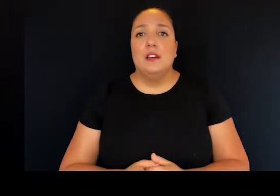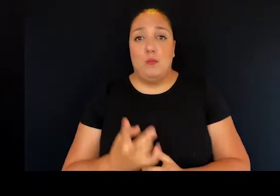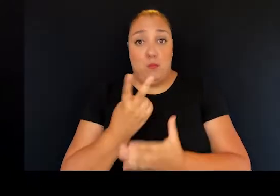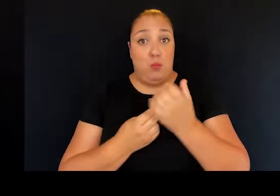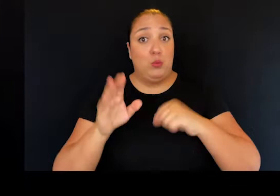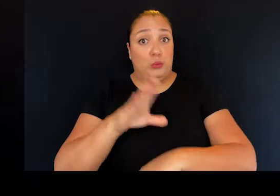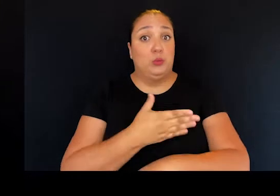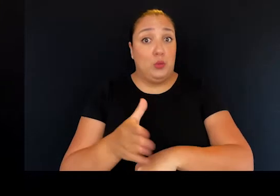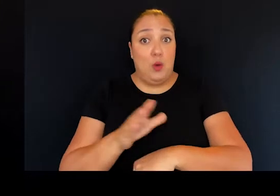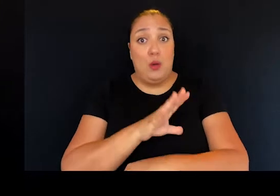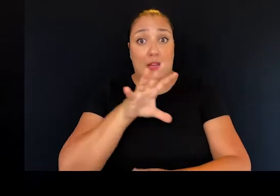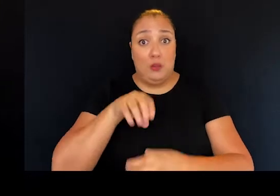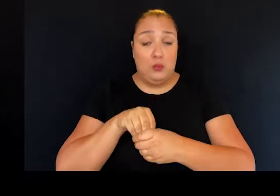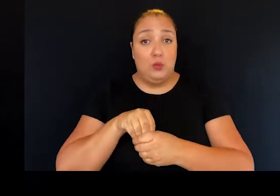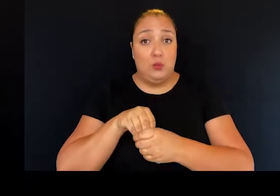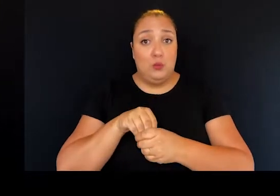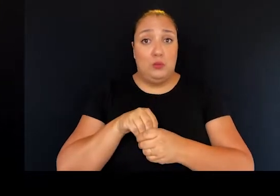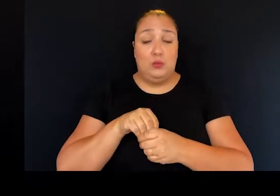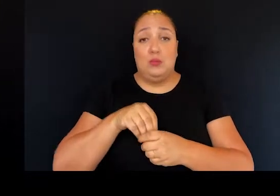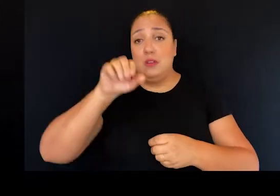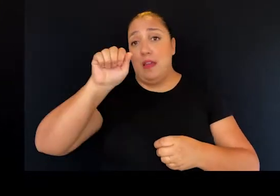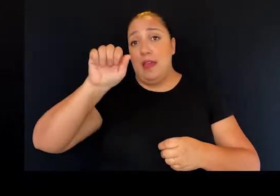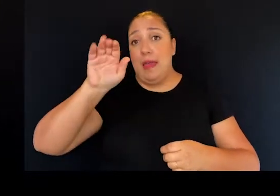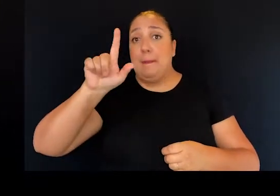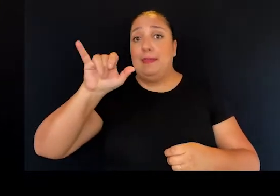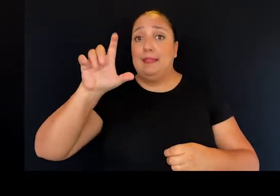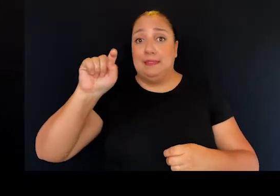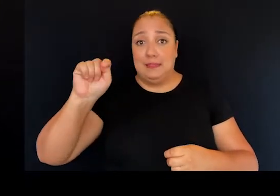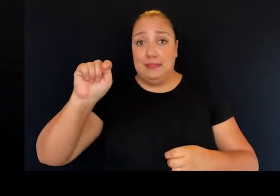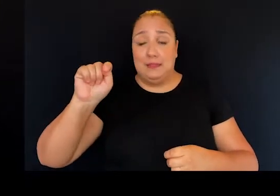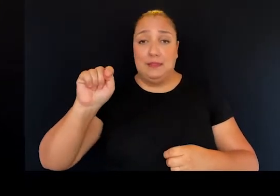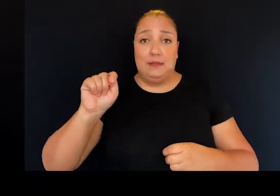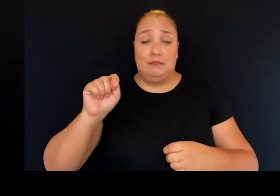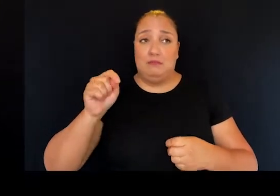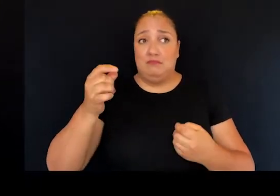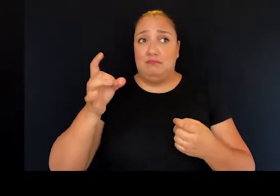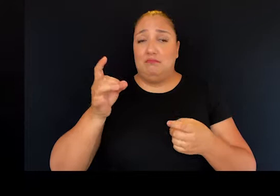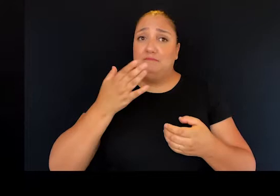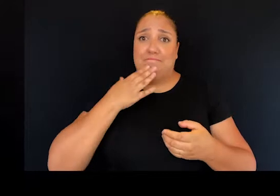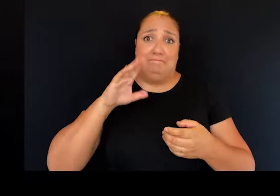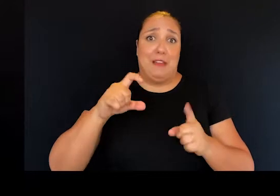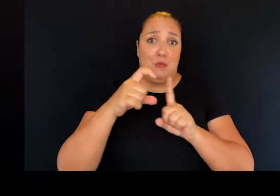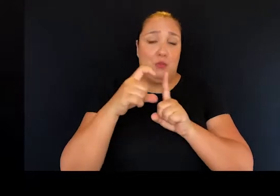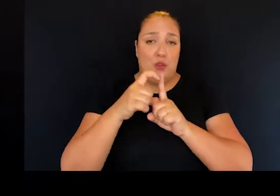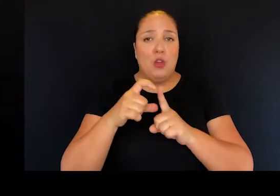and both of them included an ableist slur. And so, when we talk about ableism